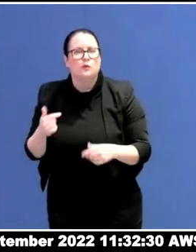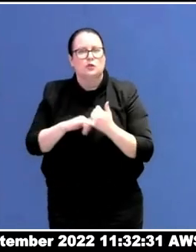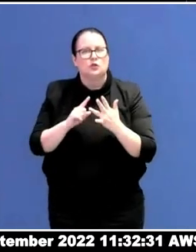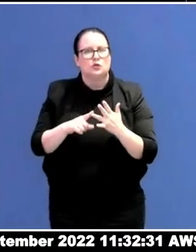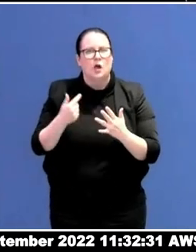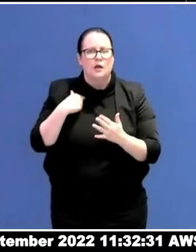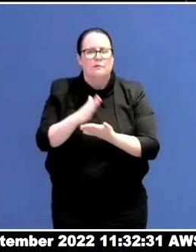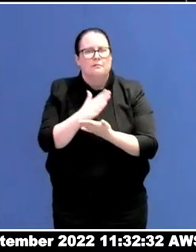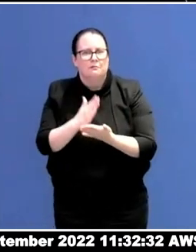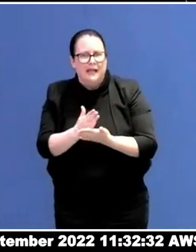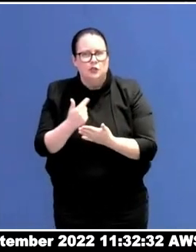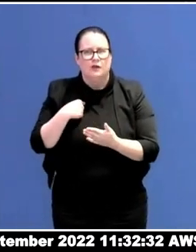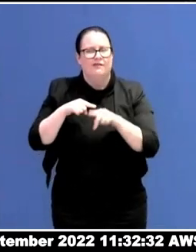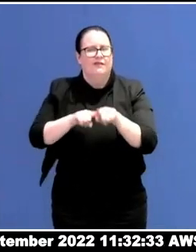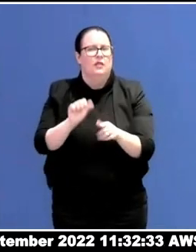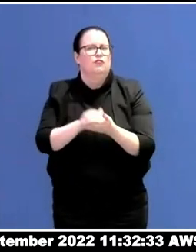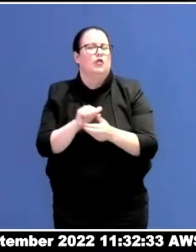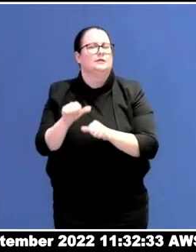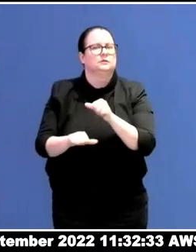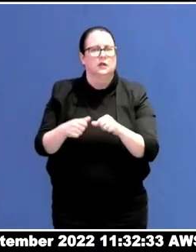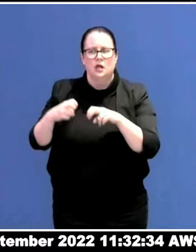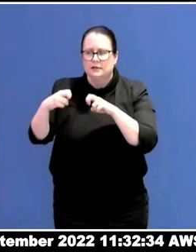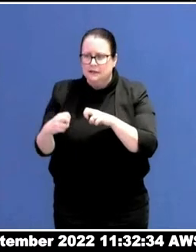We listened to each other, we talked, and for the very first time, he spoke about his